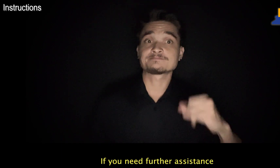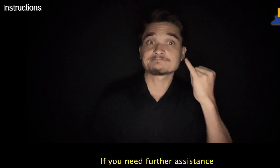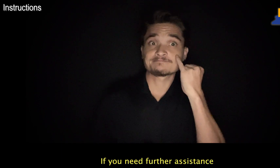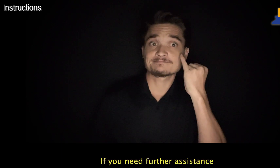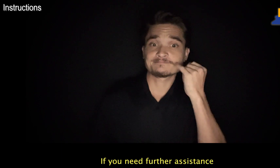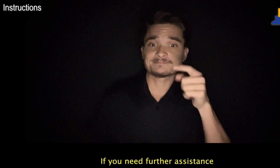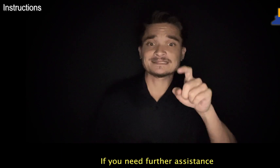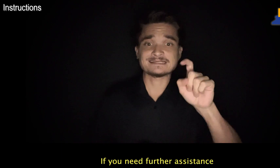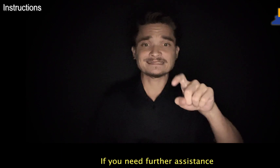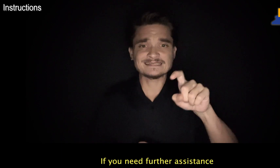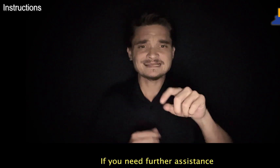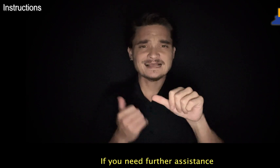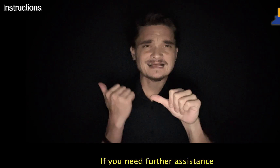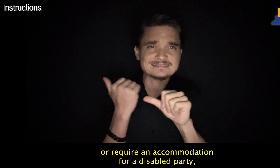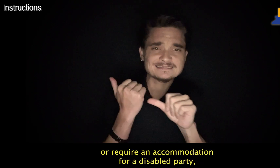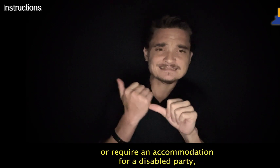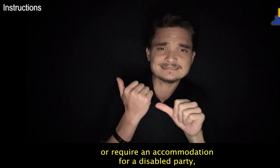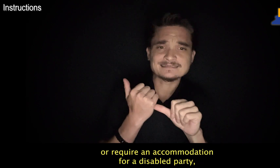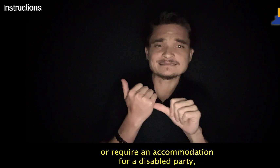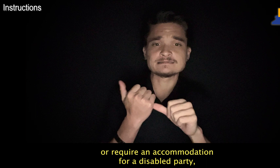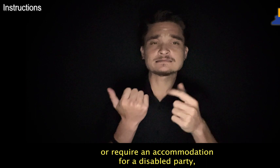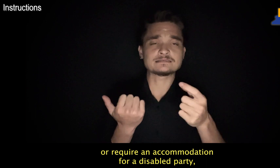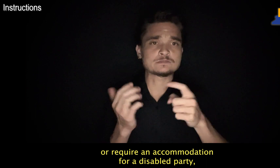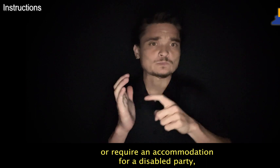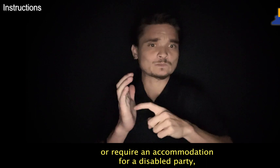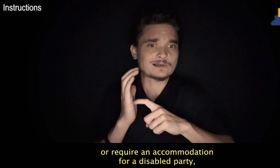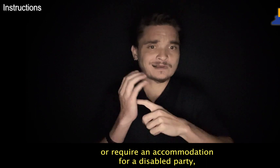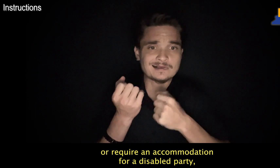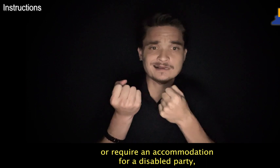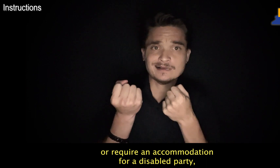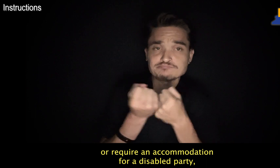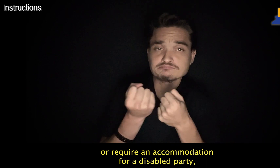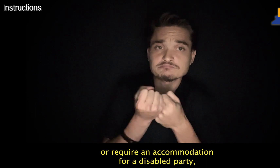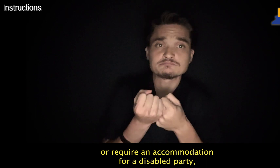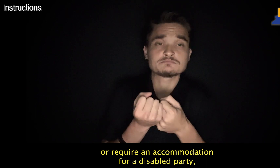If you need further assistance or require an accommodation for a disabled party,